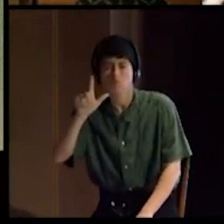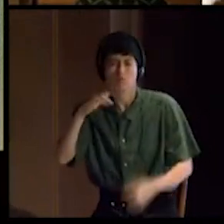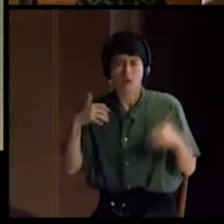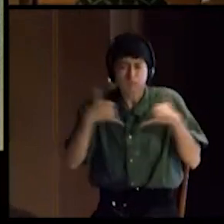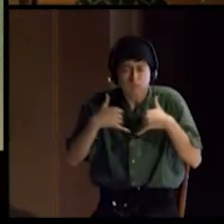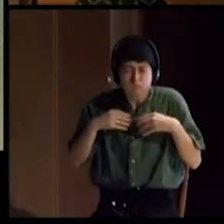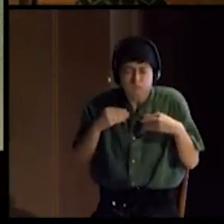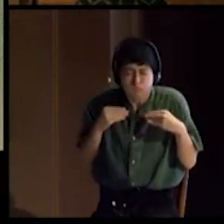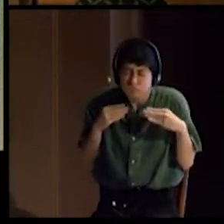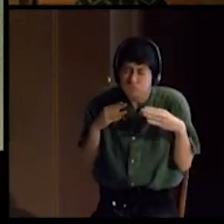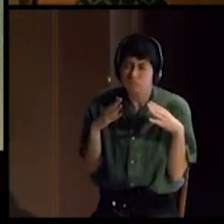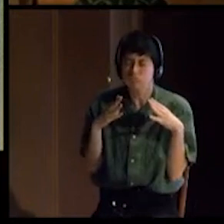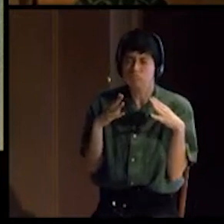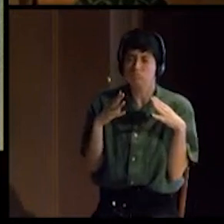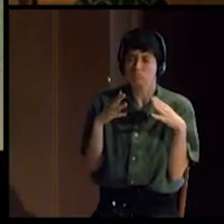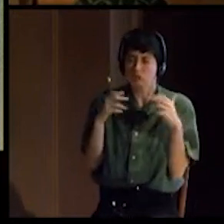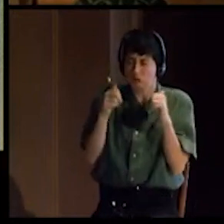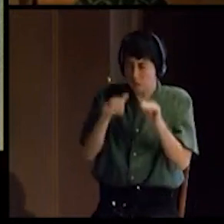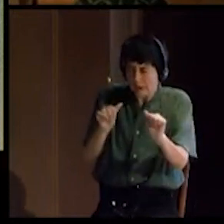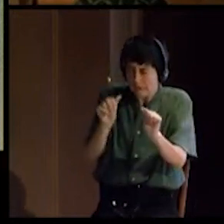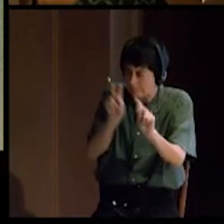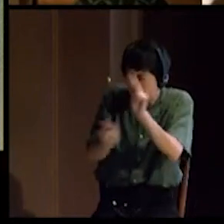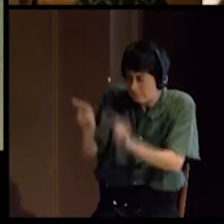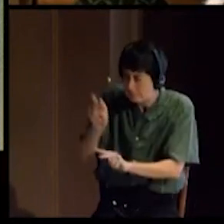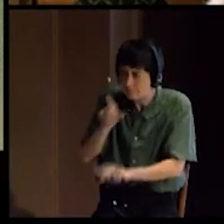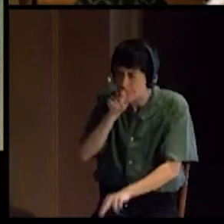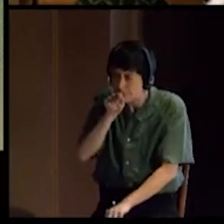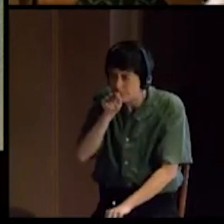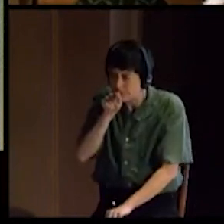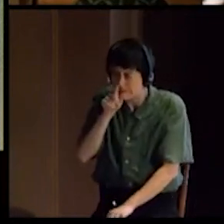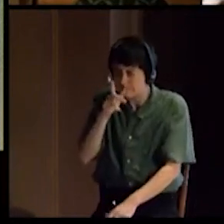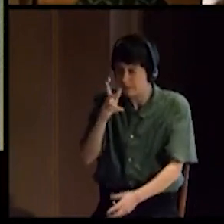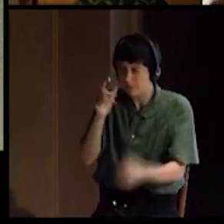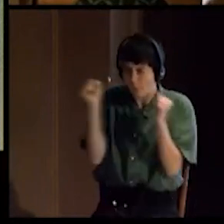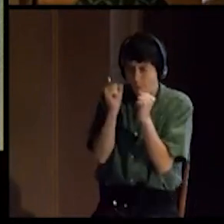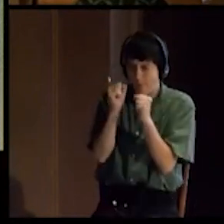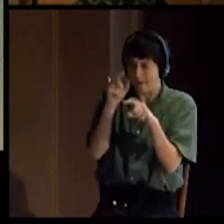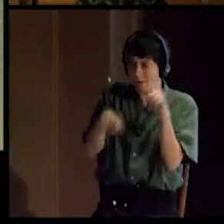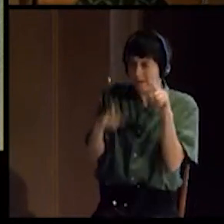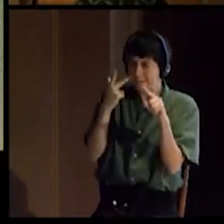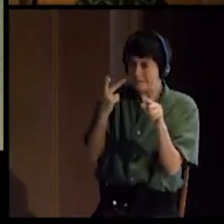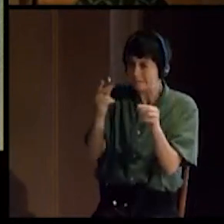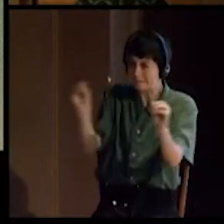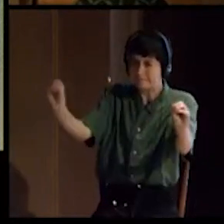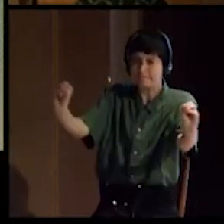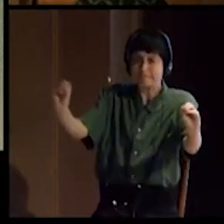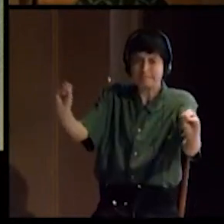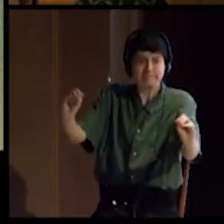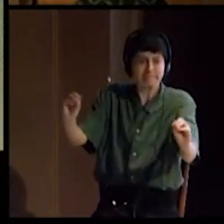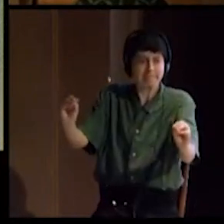Until I saw this guy, a goldcrest, very closely related to golden-crowned kinglets here